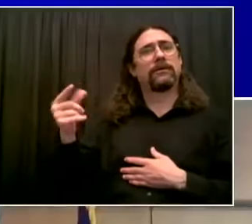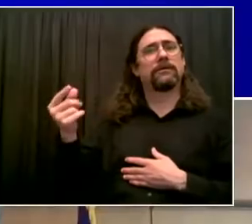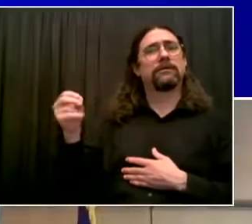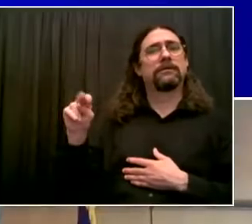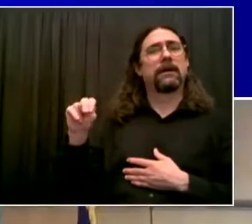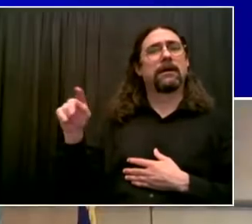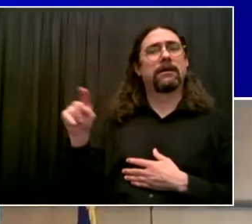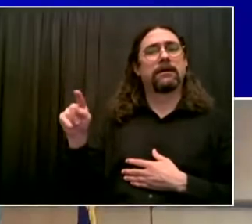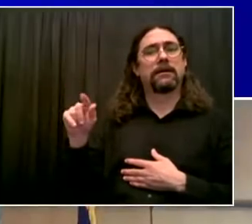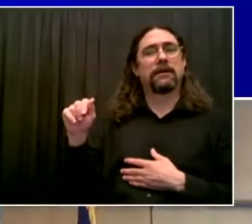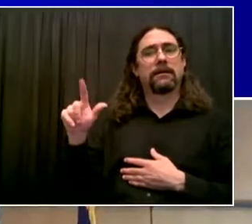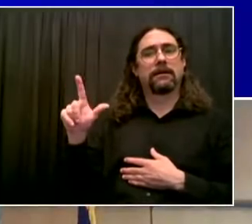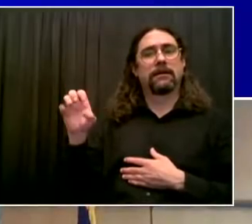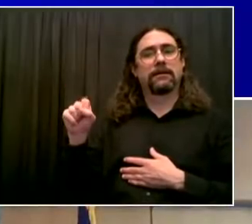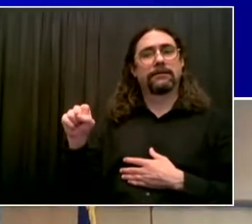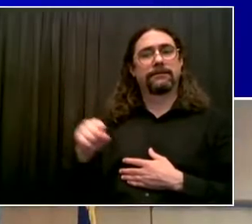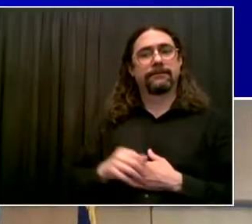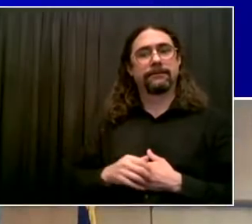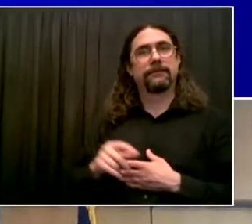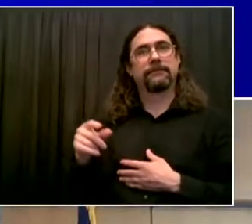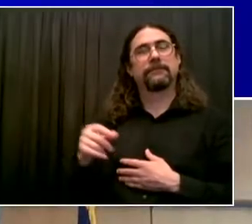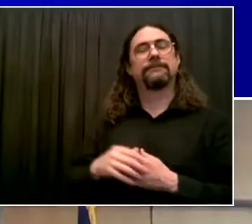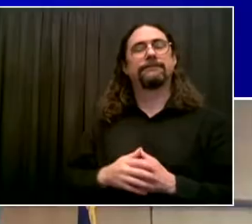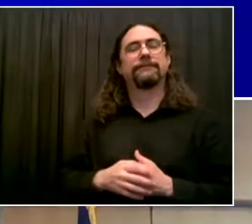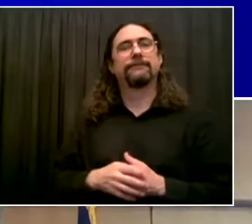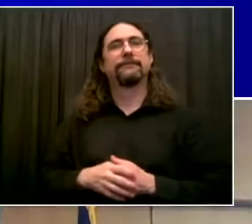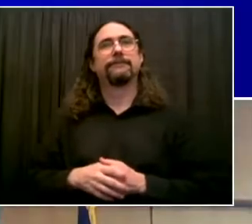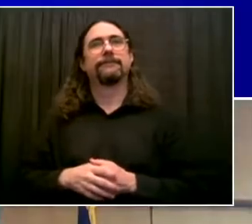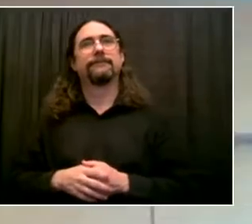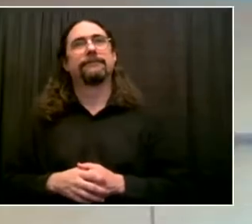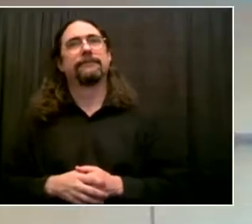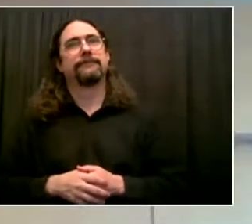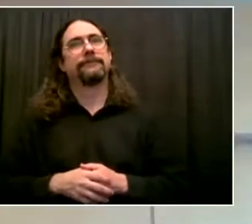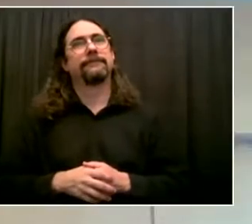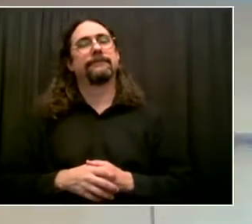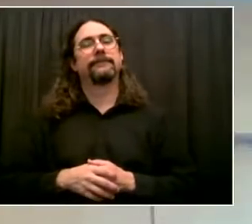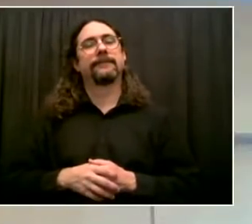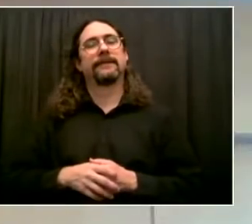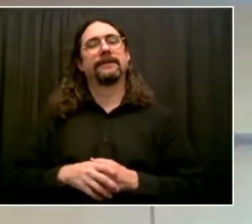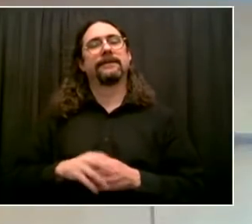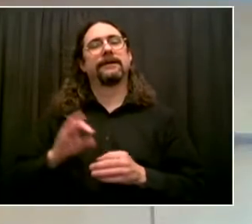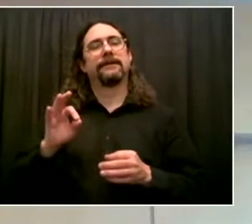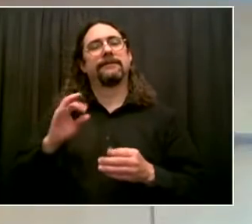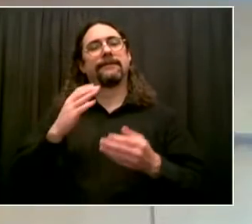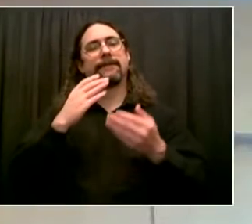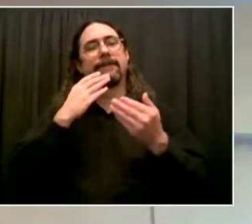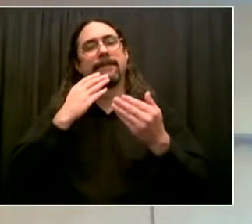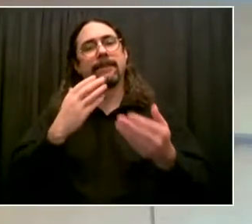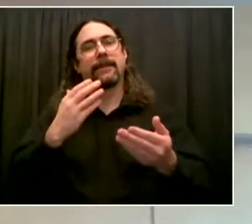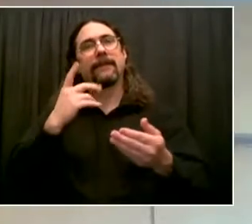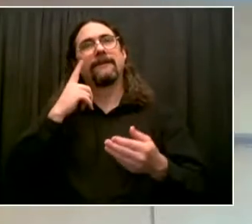BROOKLYN, ERIC GONZALEZ. THANK YOU, MAYOR FOR INVITING ME FOR TODAY'S IMPORTANT